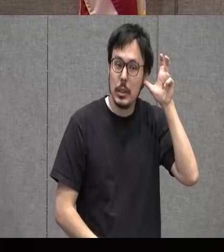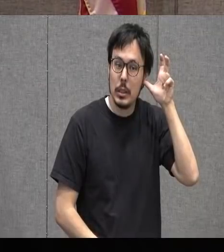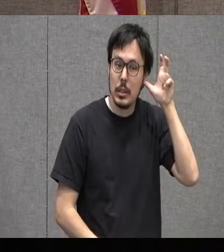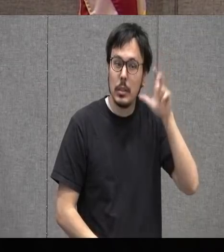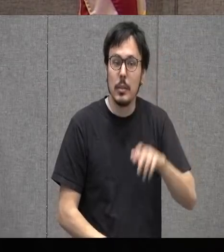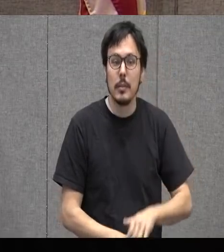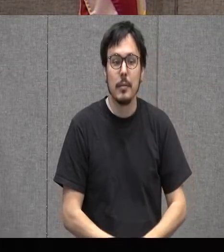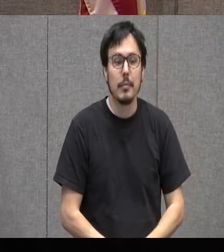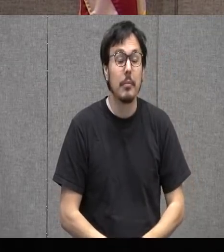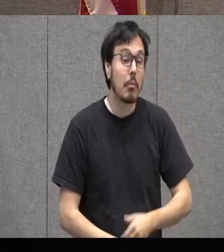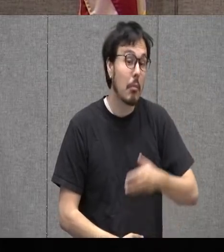smell,